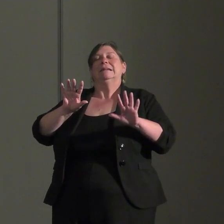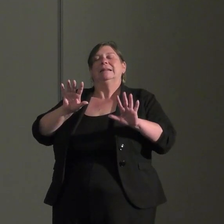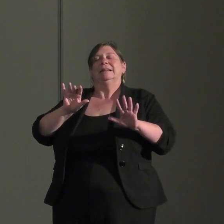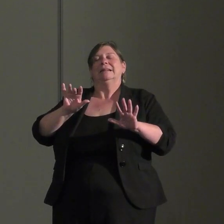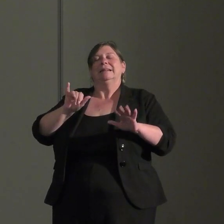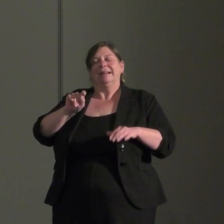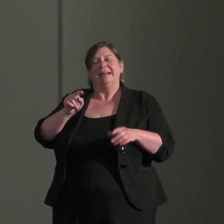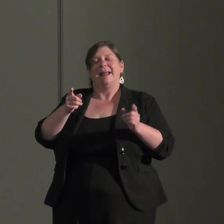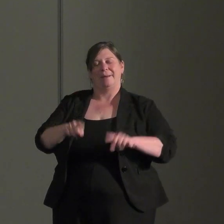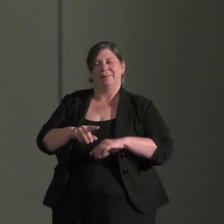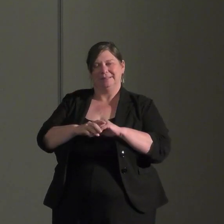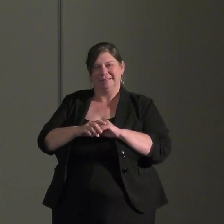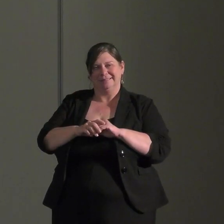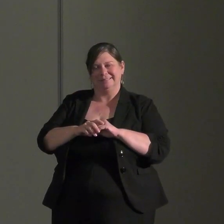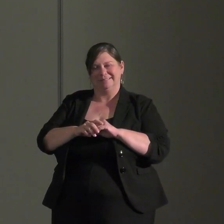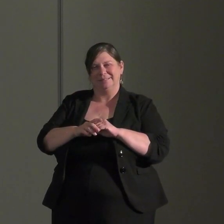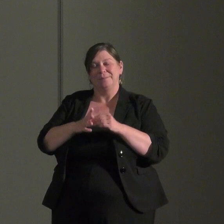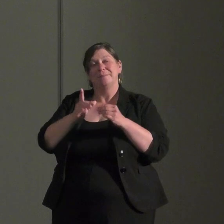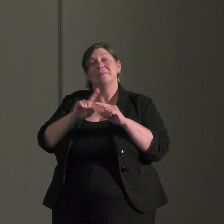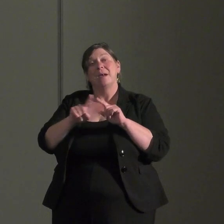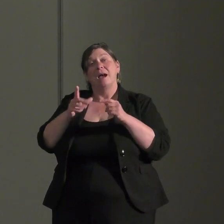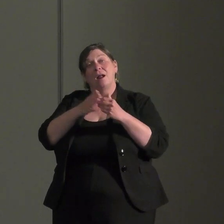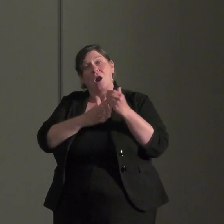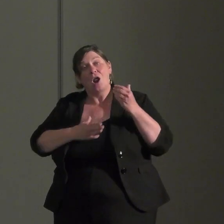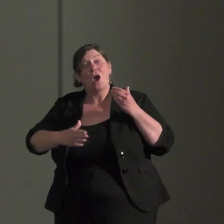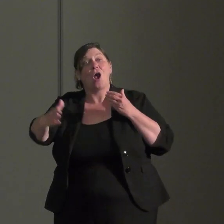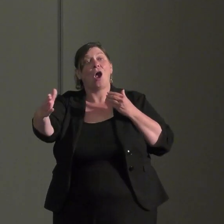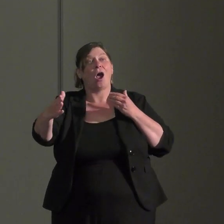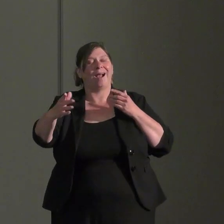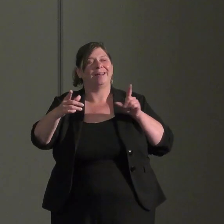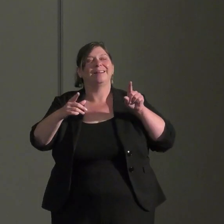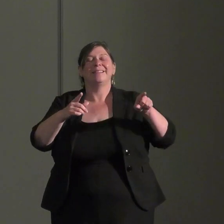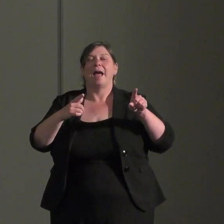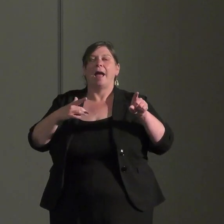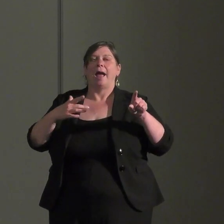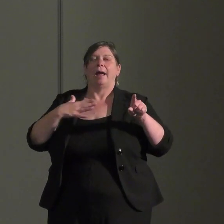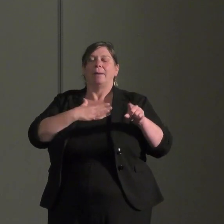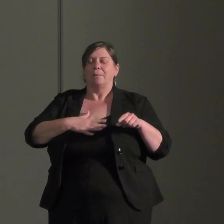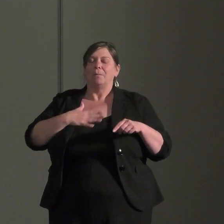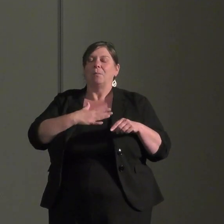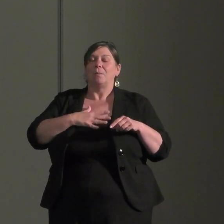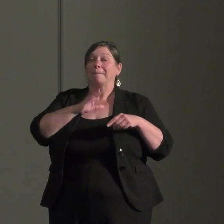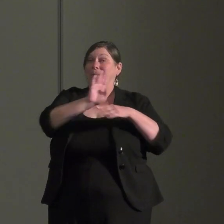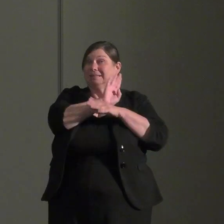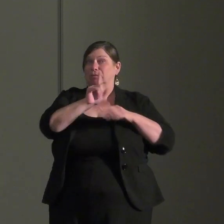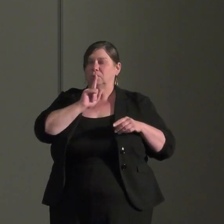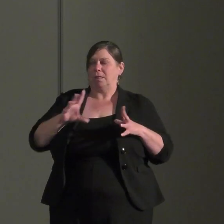In the long run what I found out, they appreciate the insight this is clearly they are not thinking